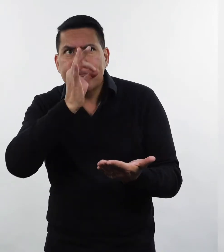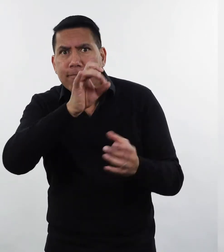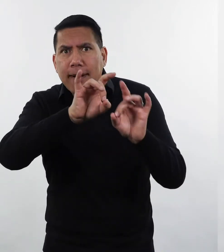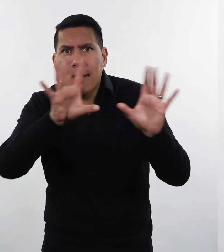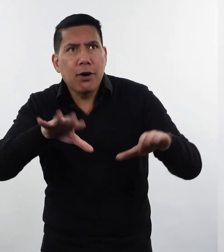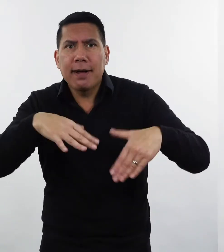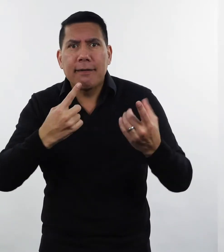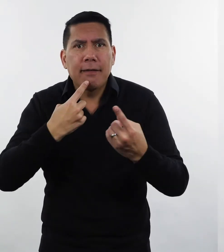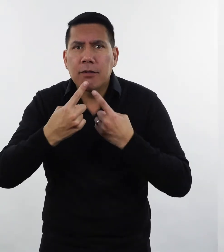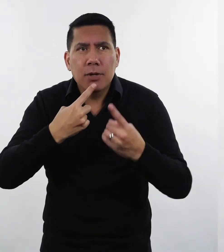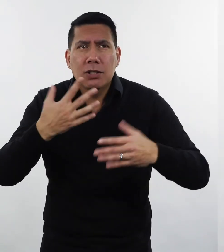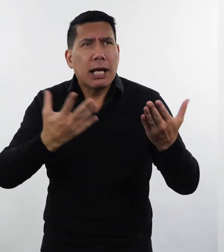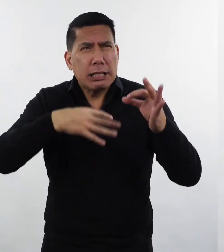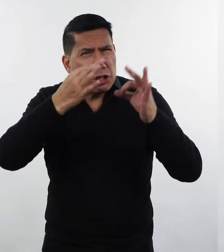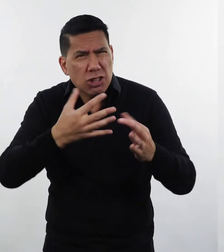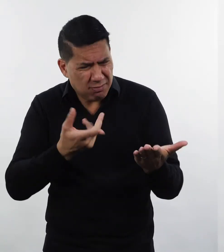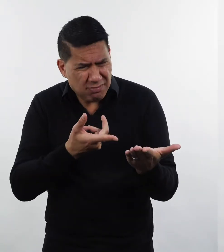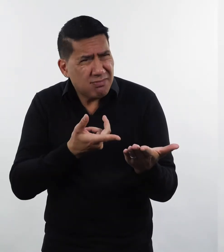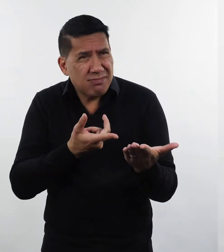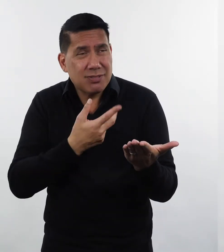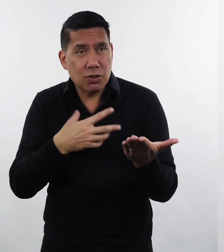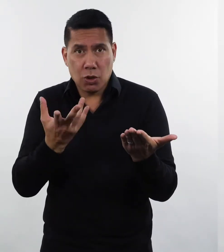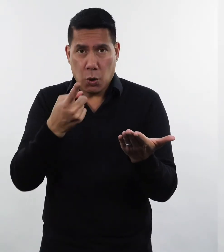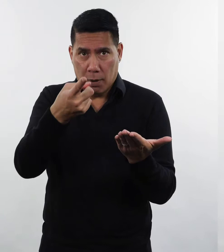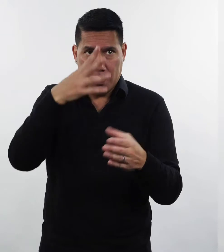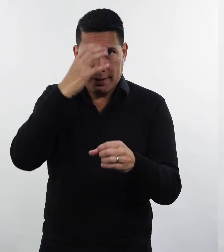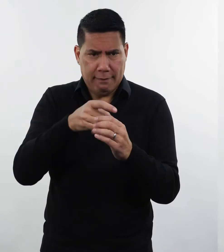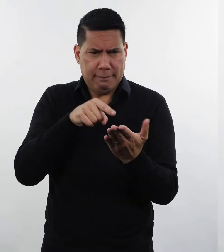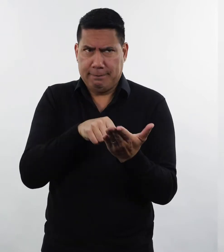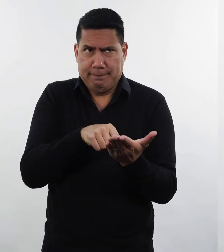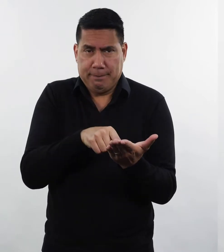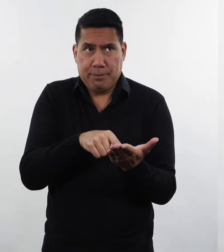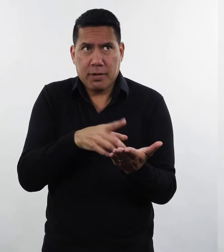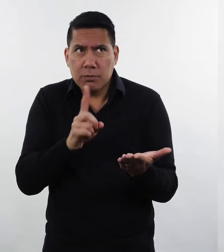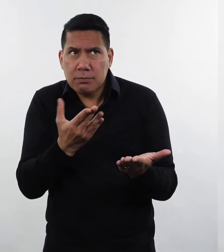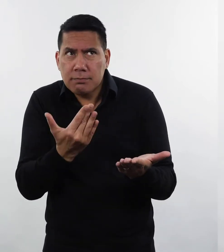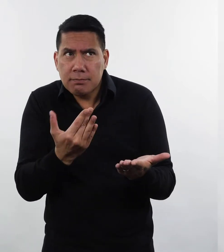Your plan will also be reviewed each year as part of the planning process.